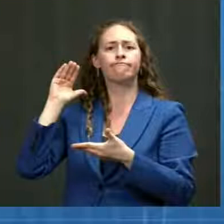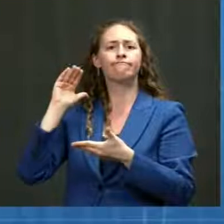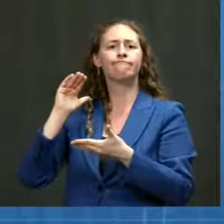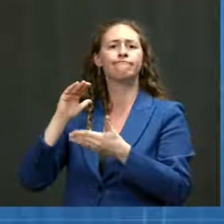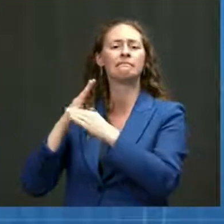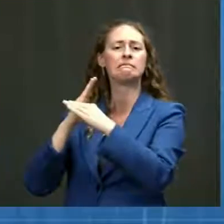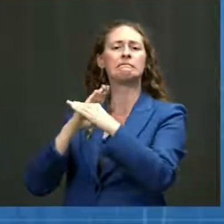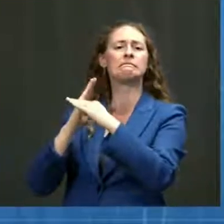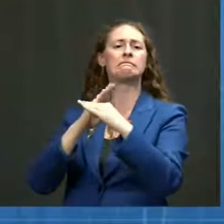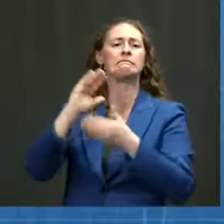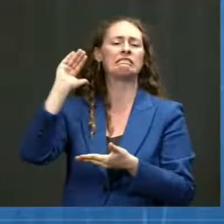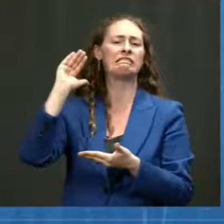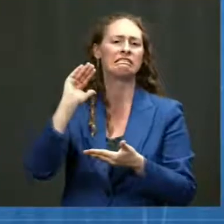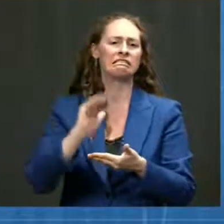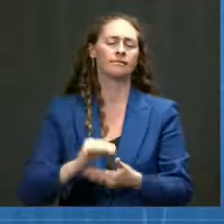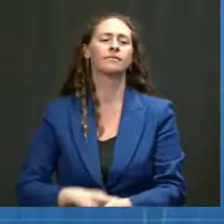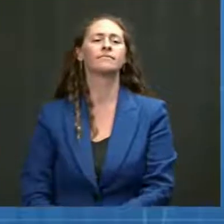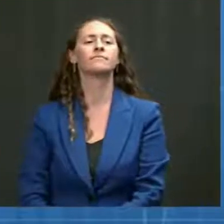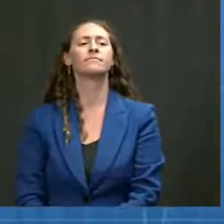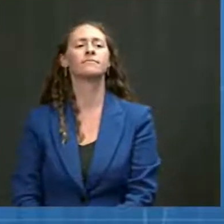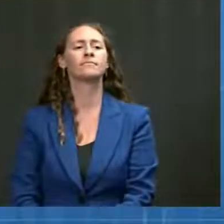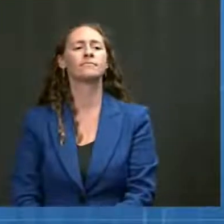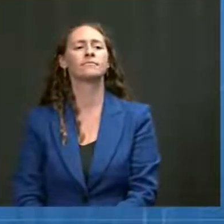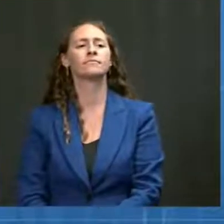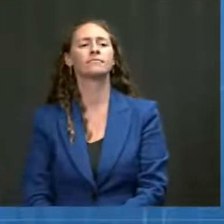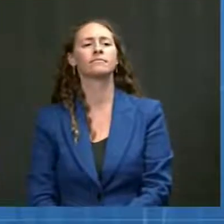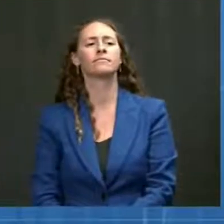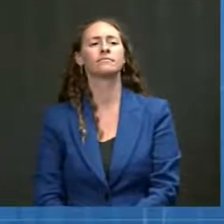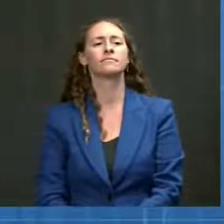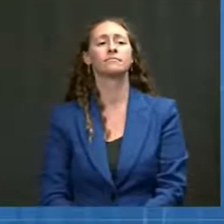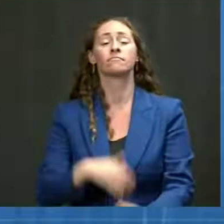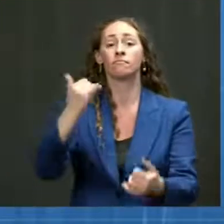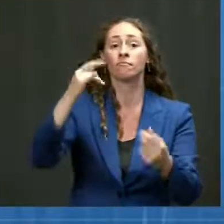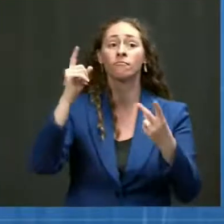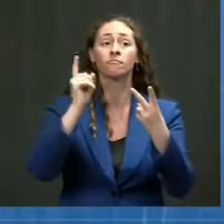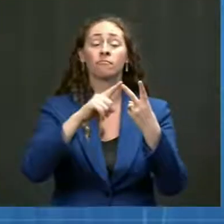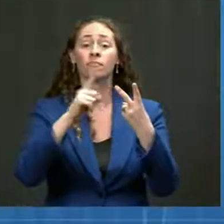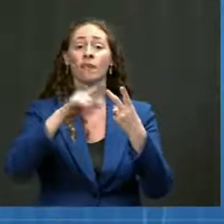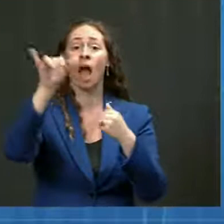DECLINE OVER TIME. NEXT SLIDE.